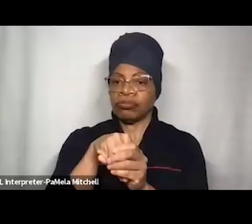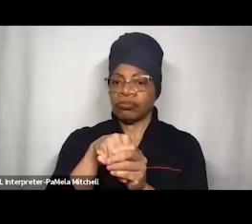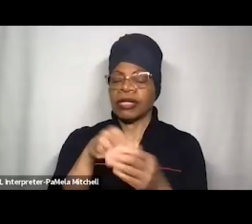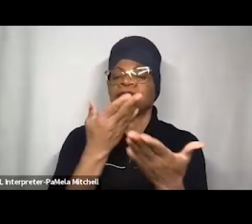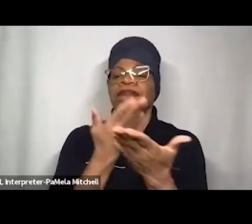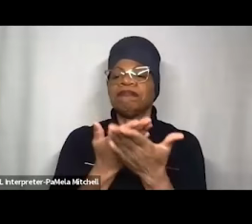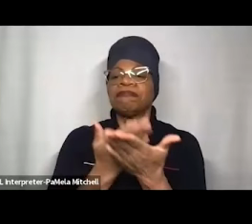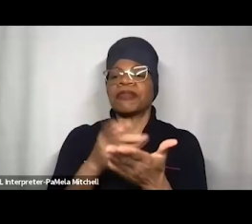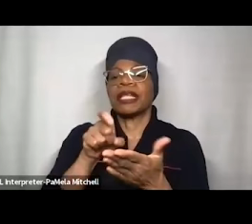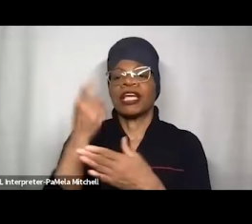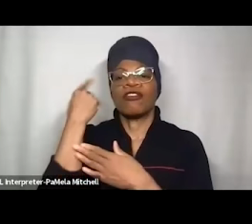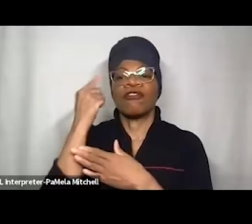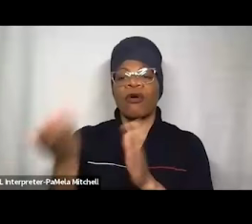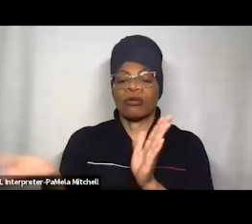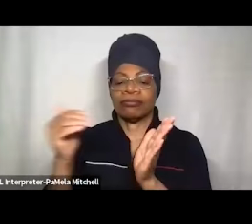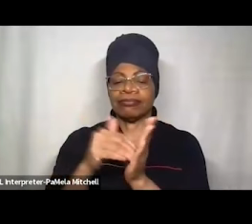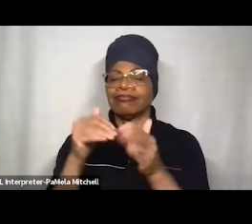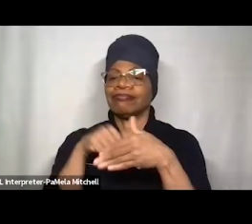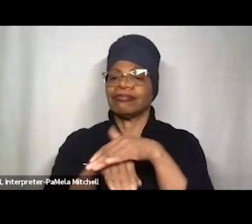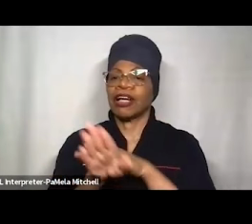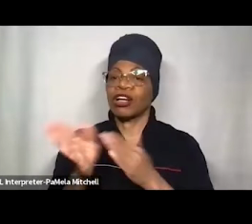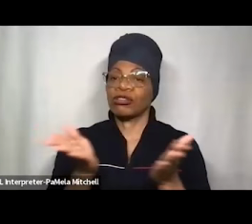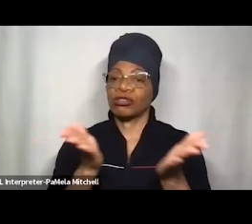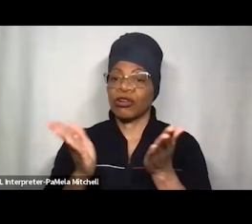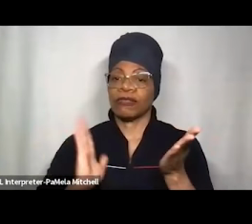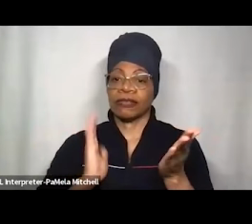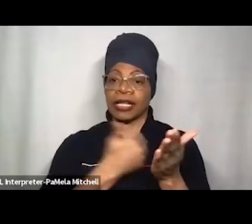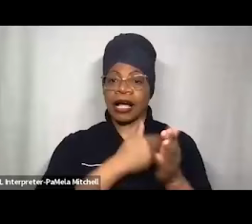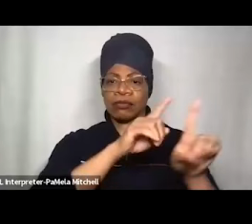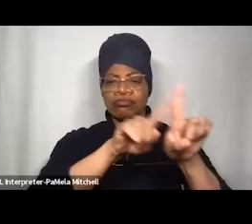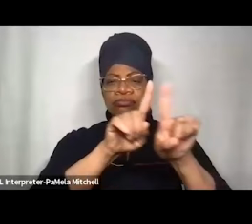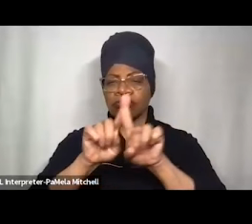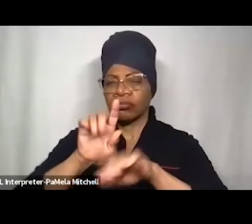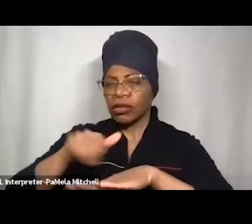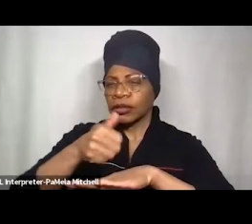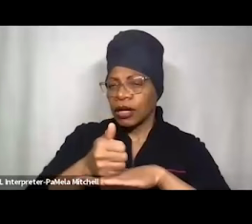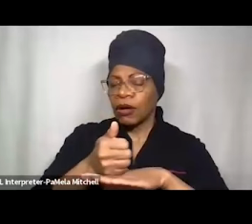for reentry services in our different settings. It could be probation, parole,